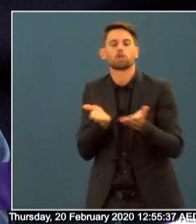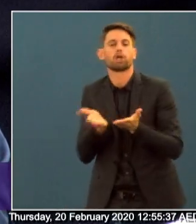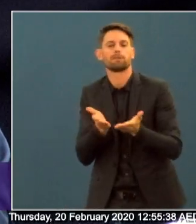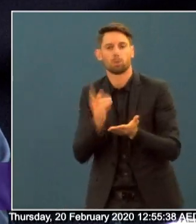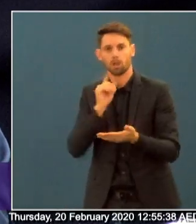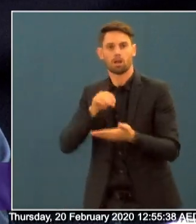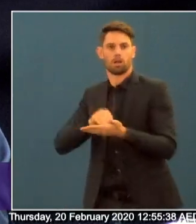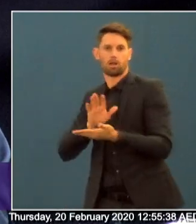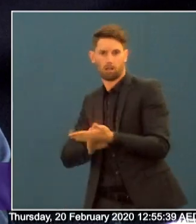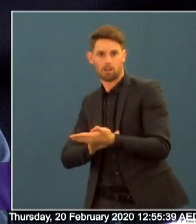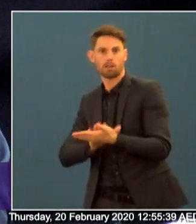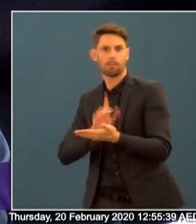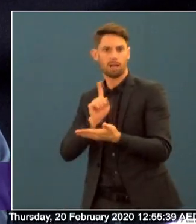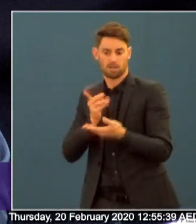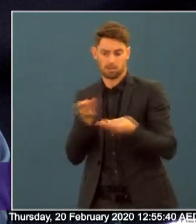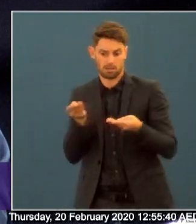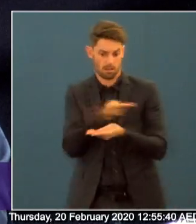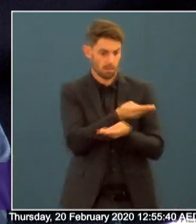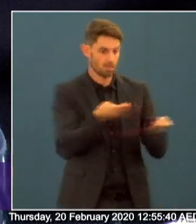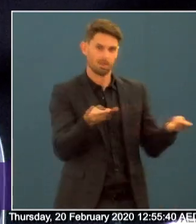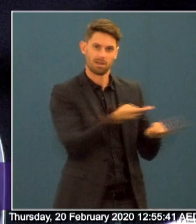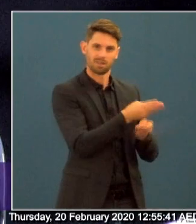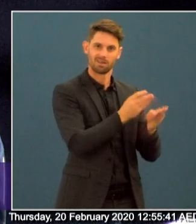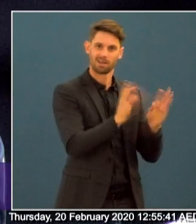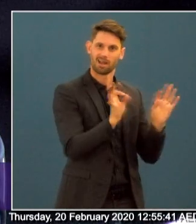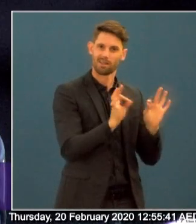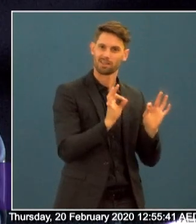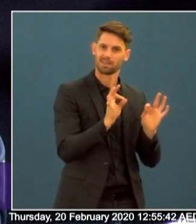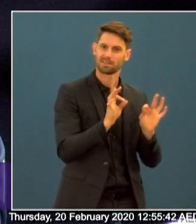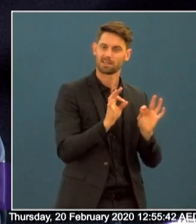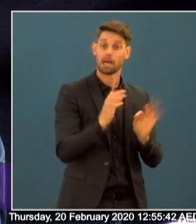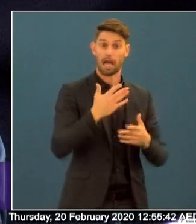We know from our own linkage that it was only when we put eight different